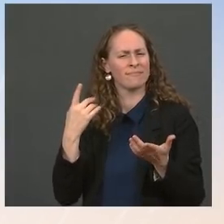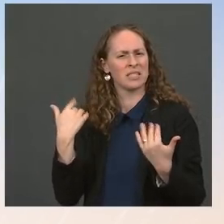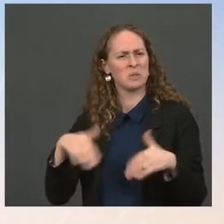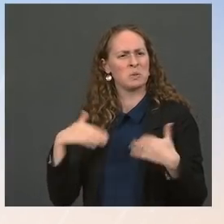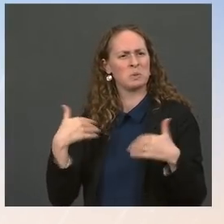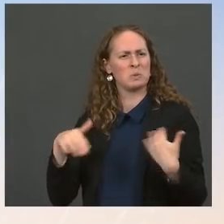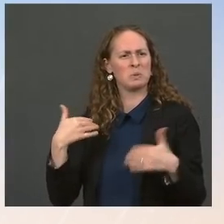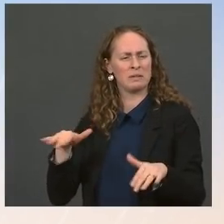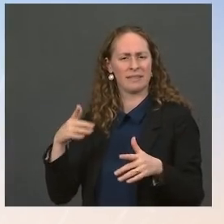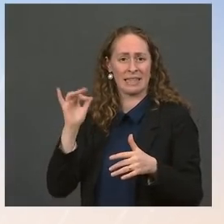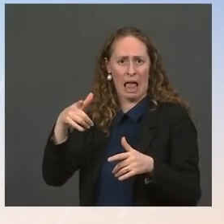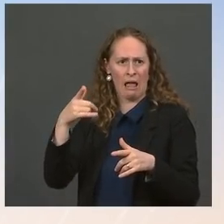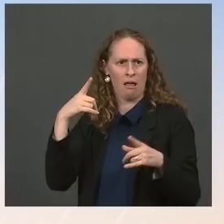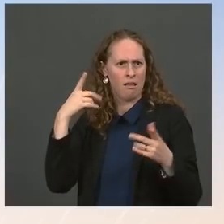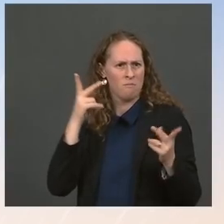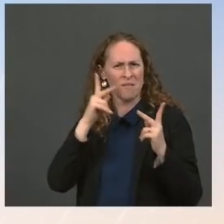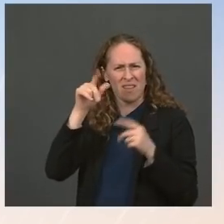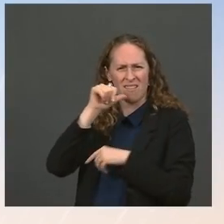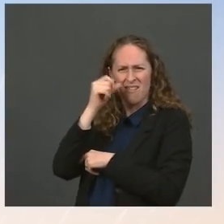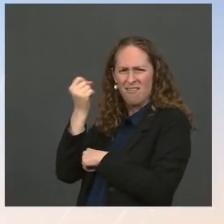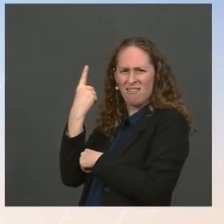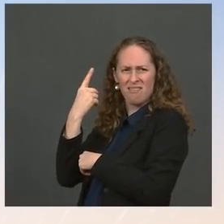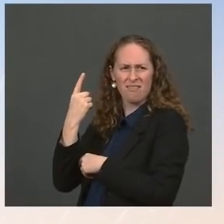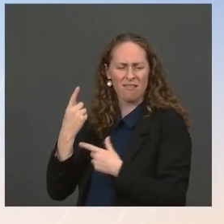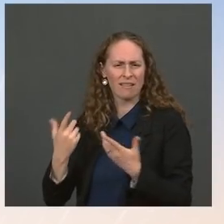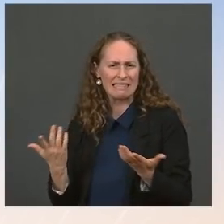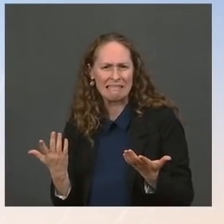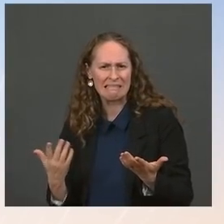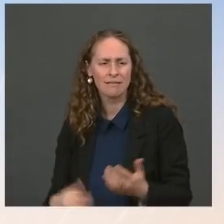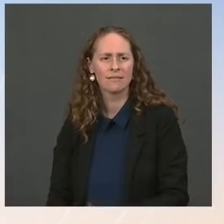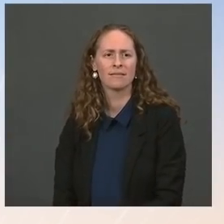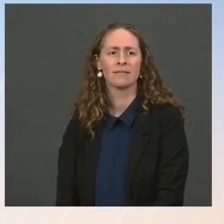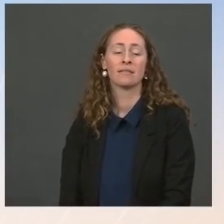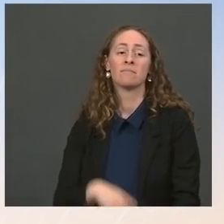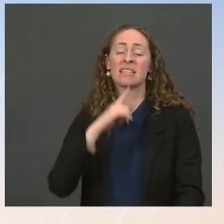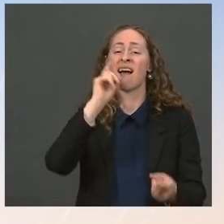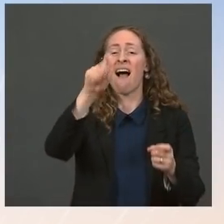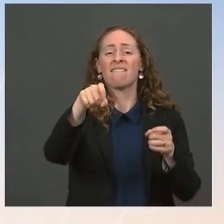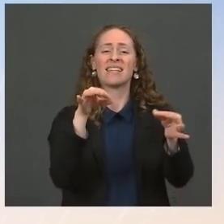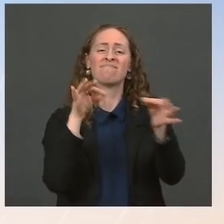as to why that's the case? Ms. Psaki: Well, it requires us explaining -- and through working with all of you as well --